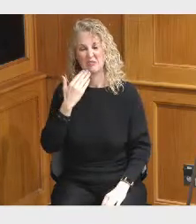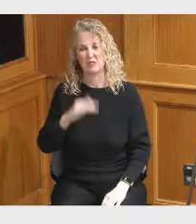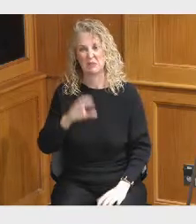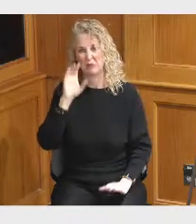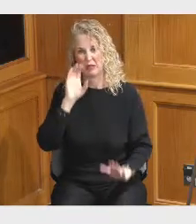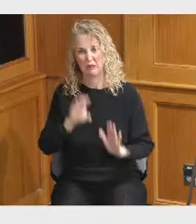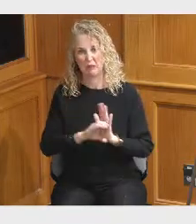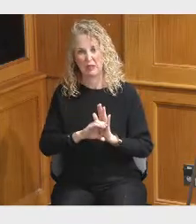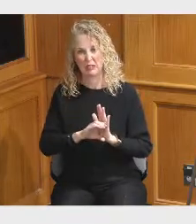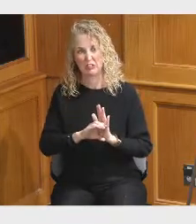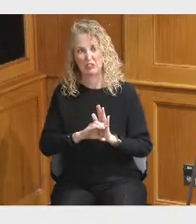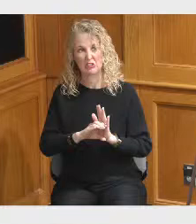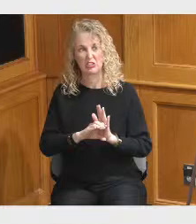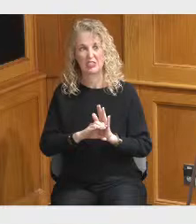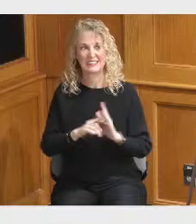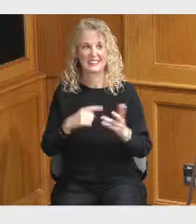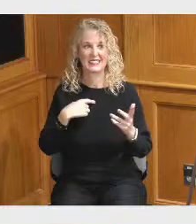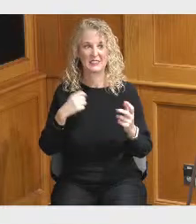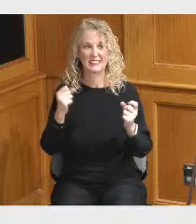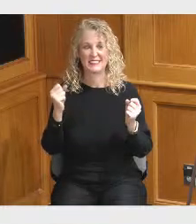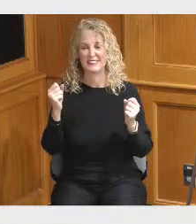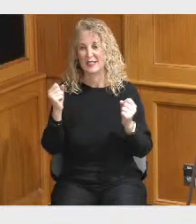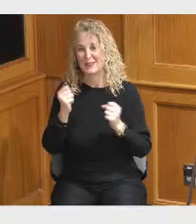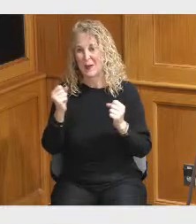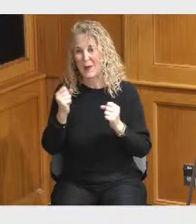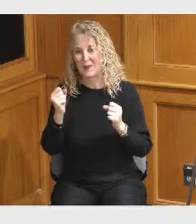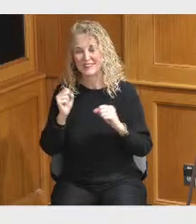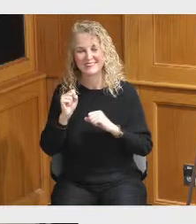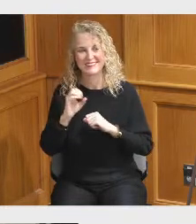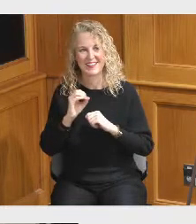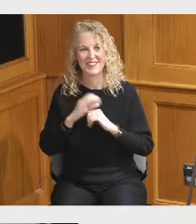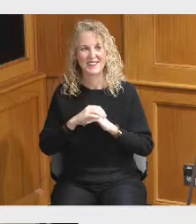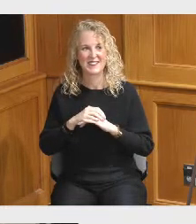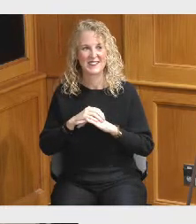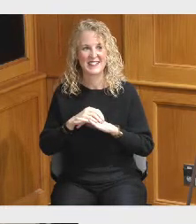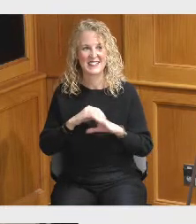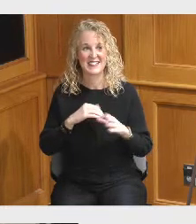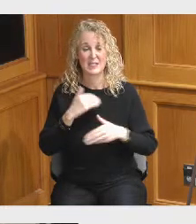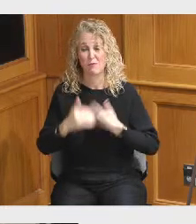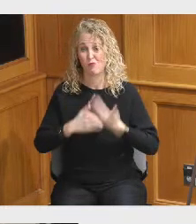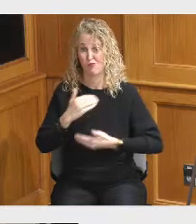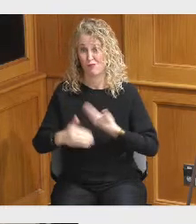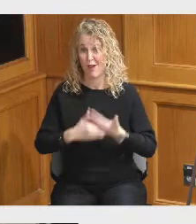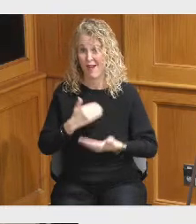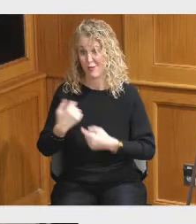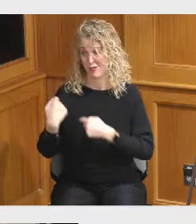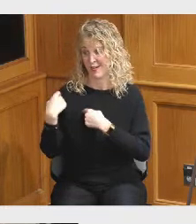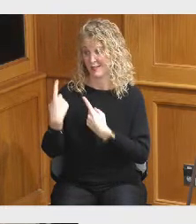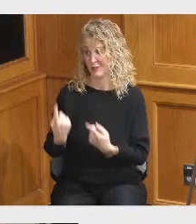tented for the cold weather so that they could continue to work on the left we have the first